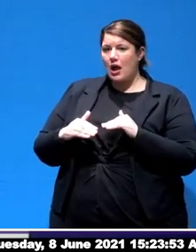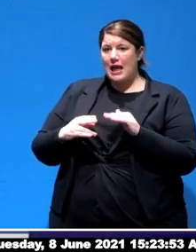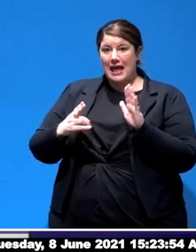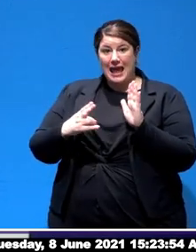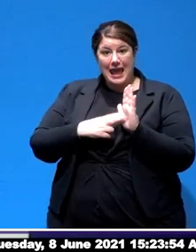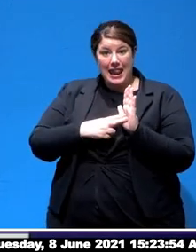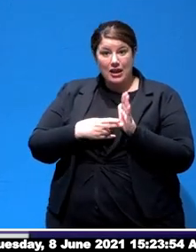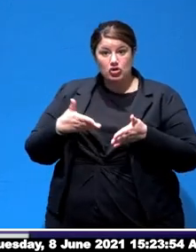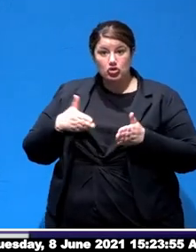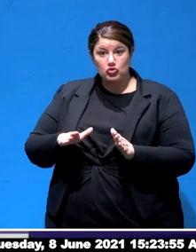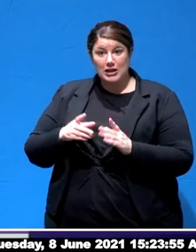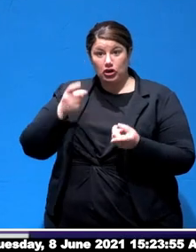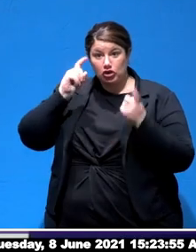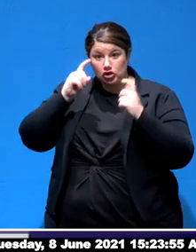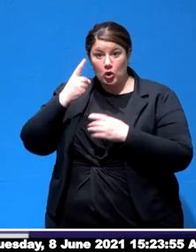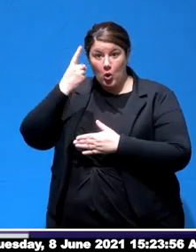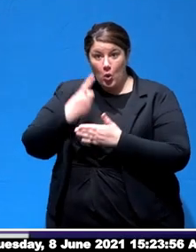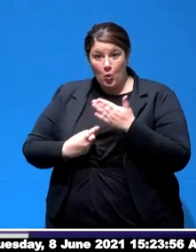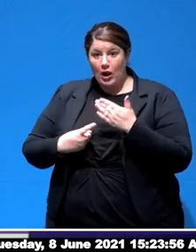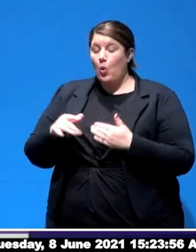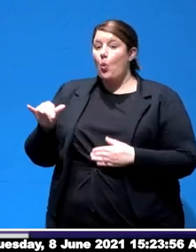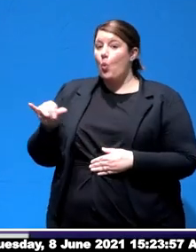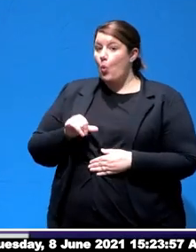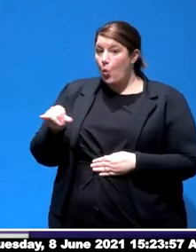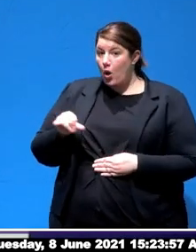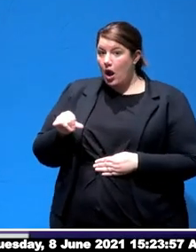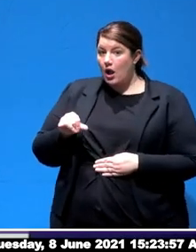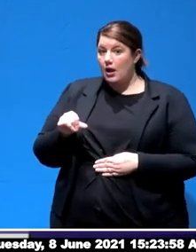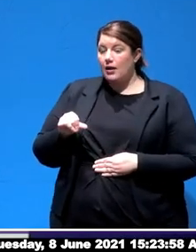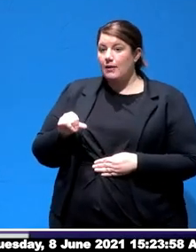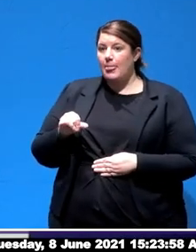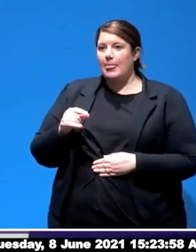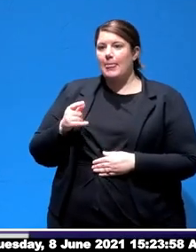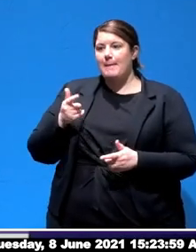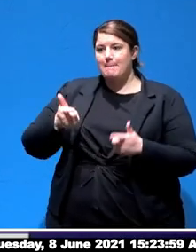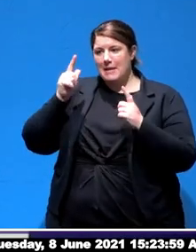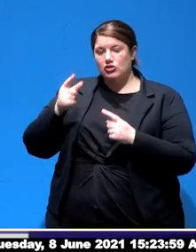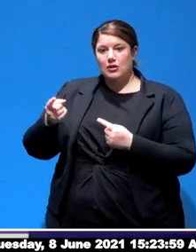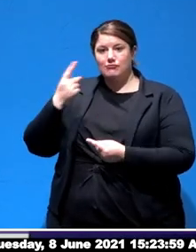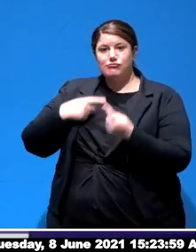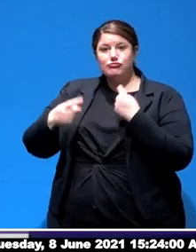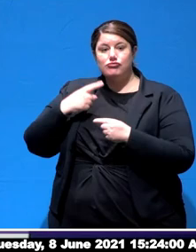whether what had been conveyed to you by the experienced manager were general comments.